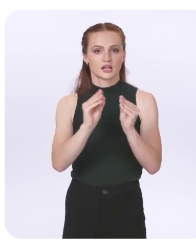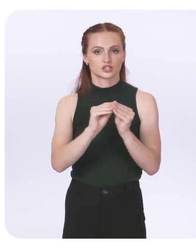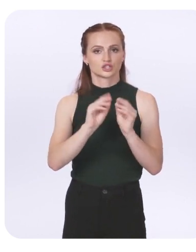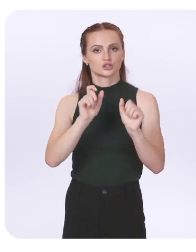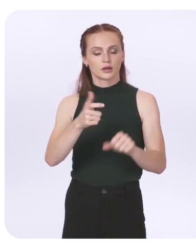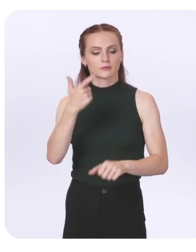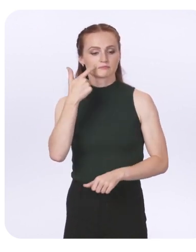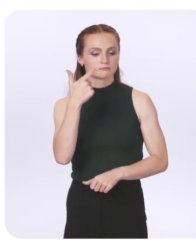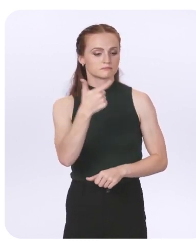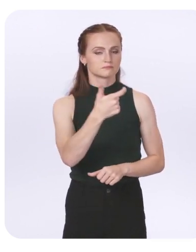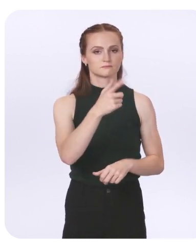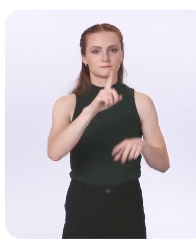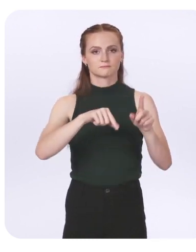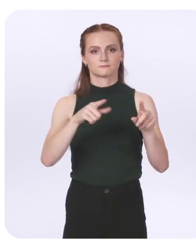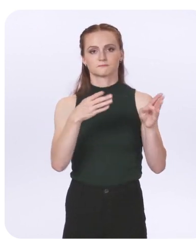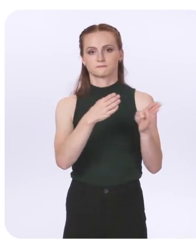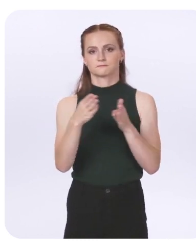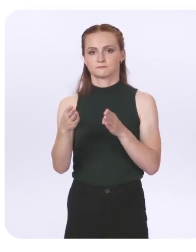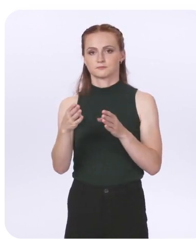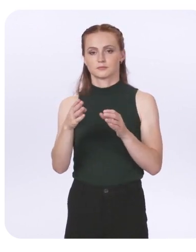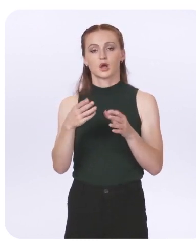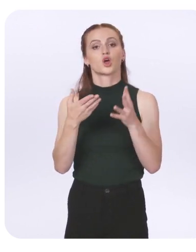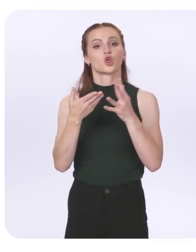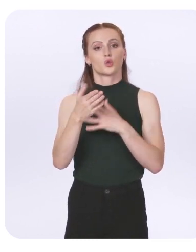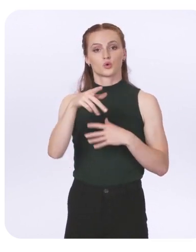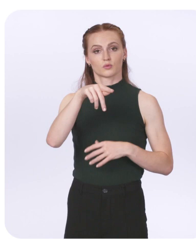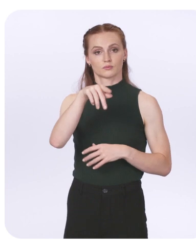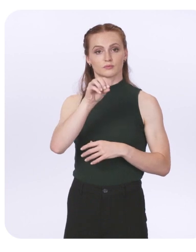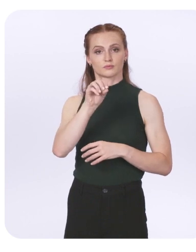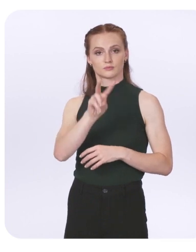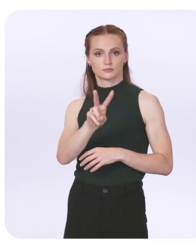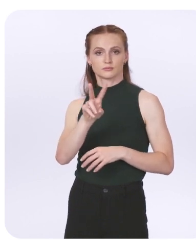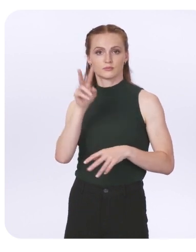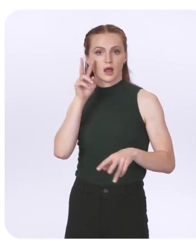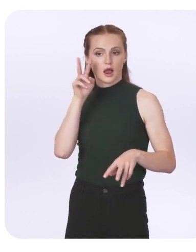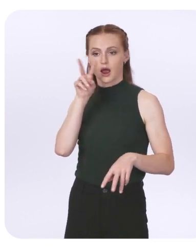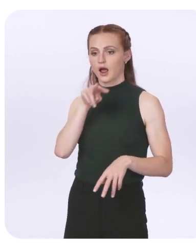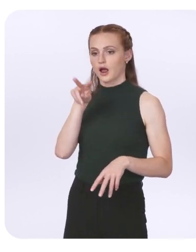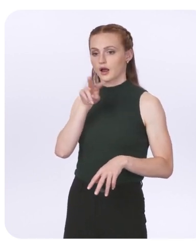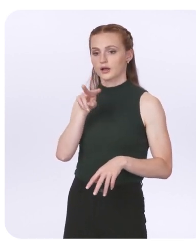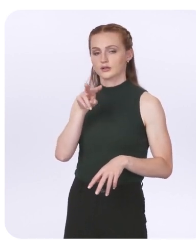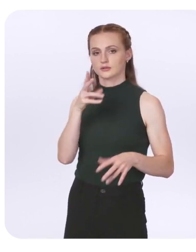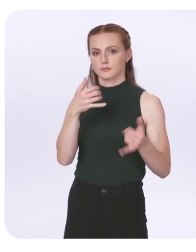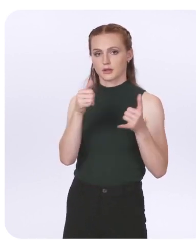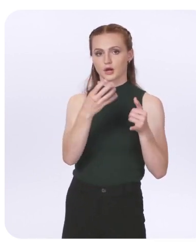You can look through the eyes of any player or fly freely. You can see live players’ stats.